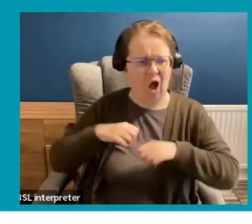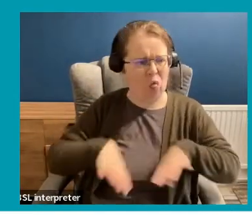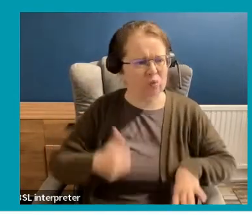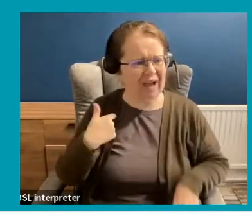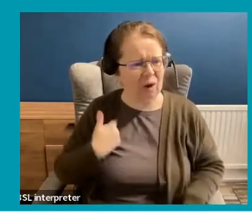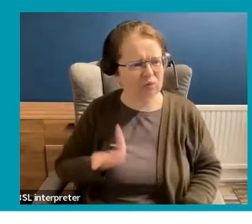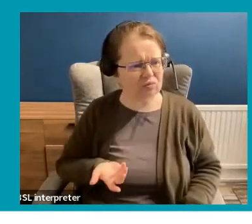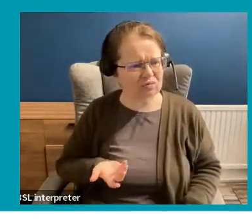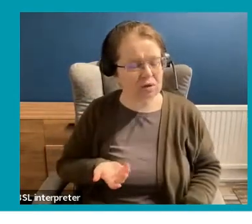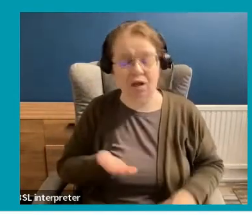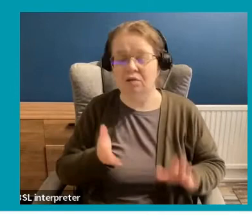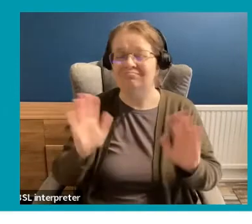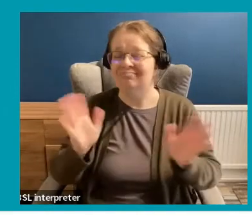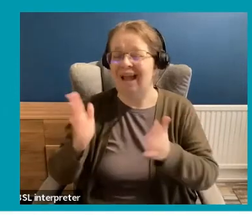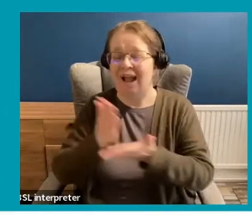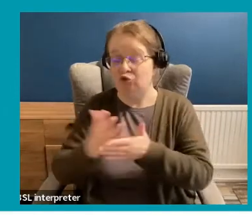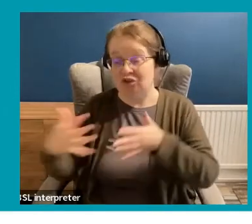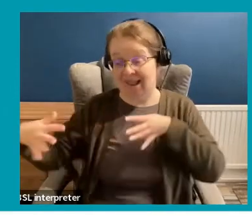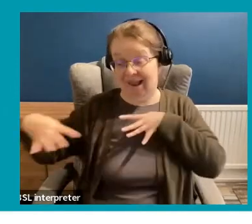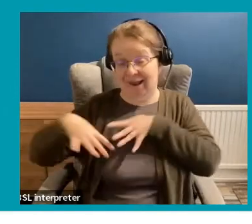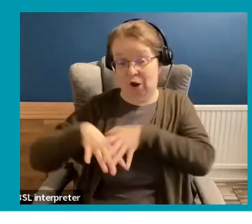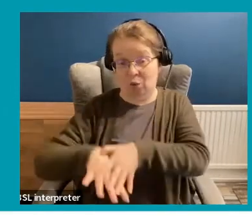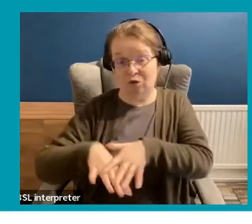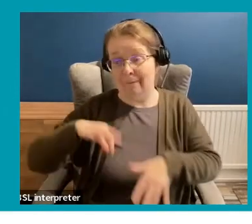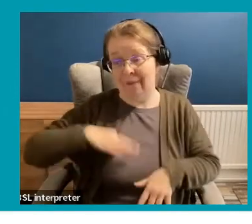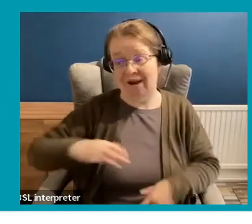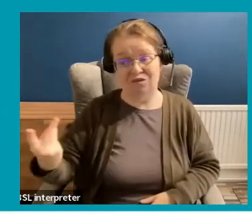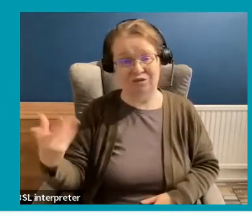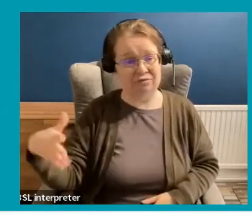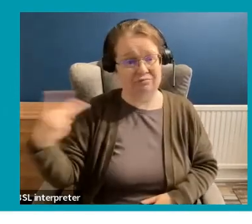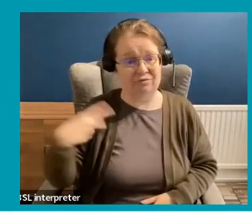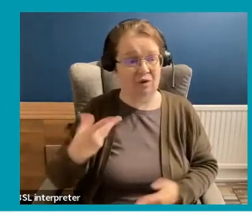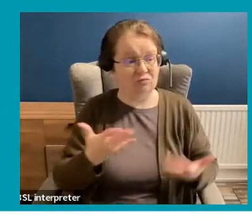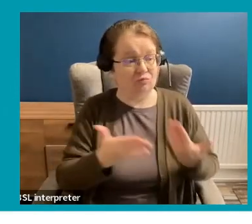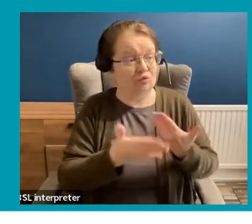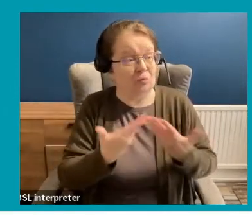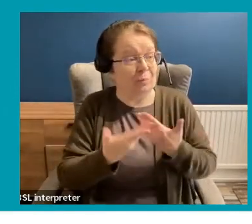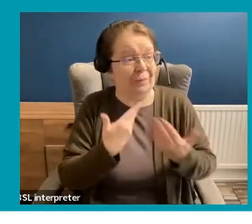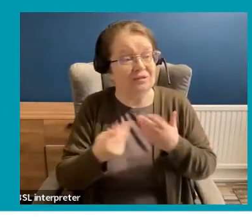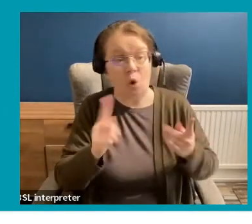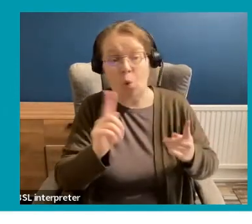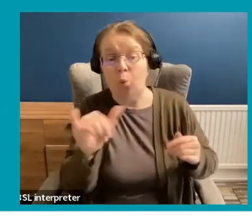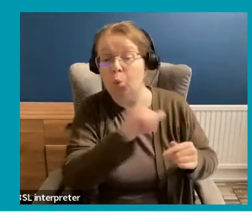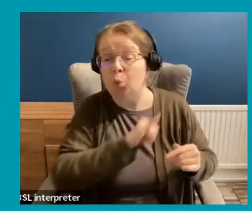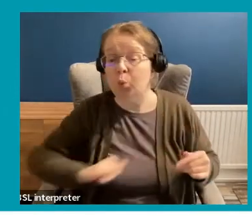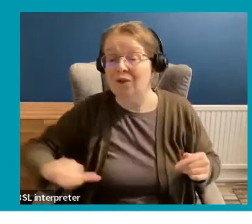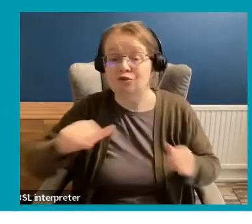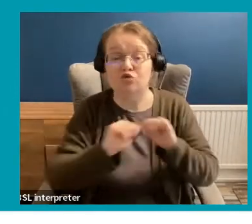But if it's everybody, every group properly,